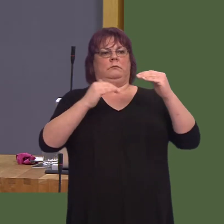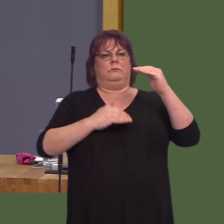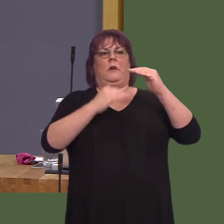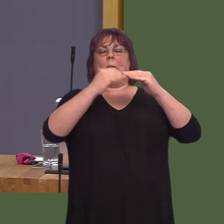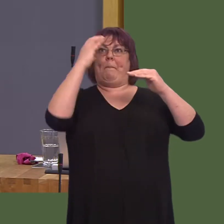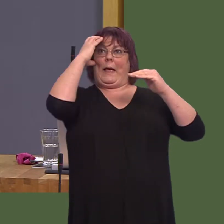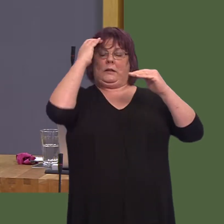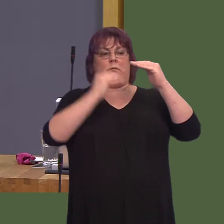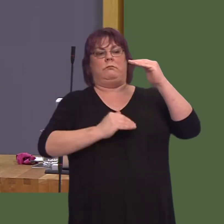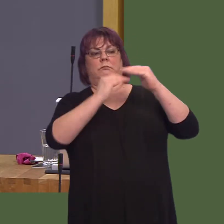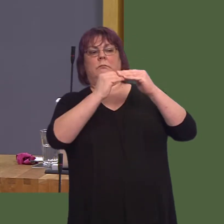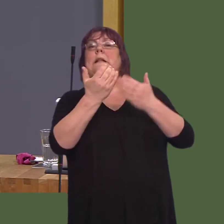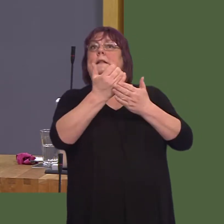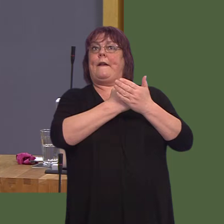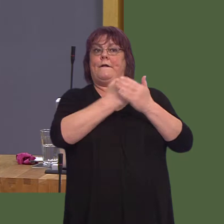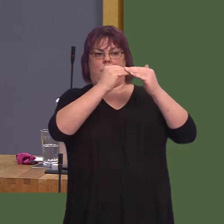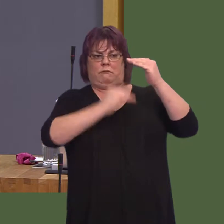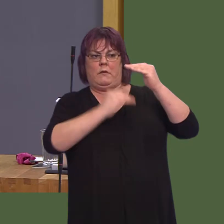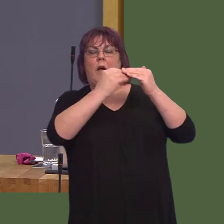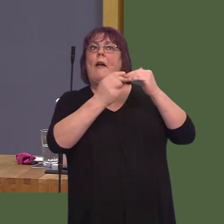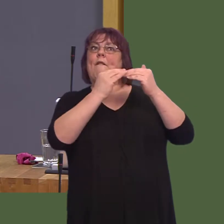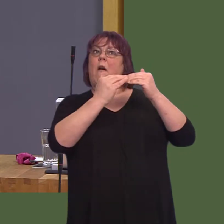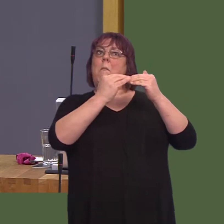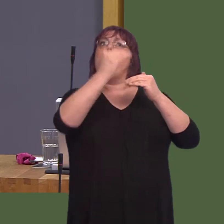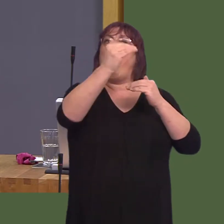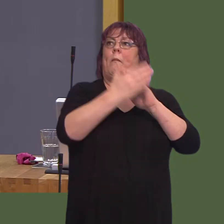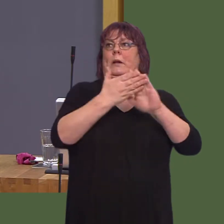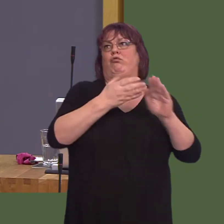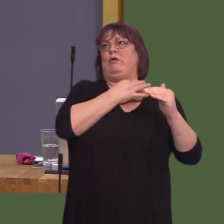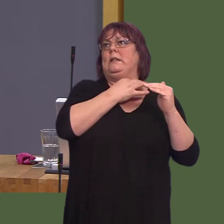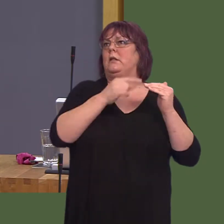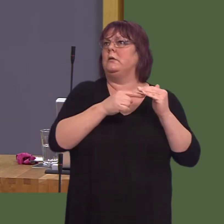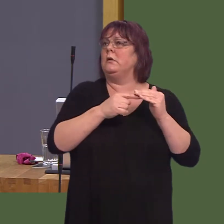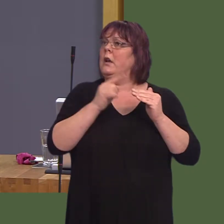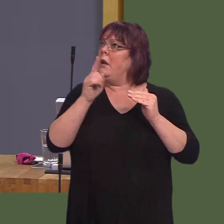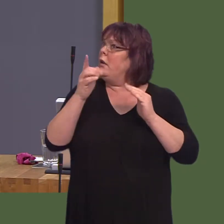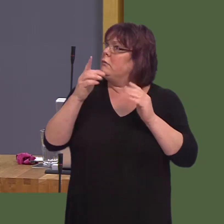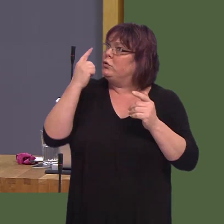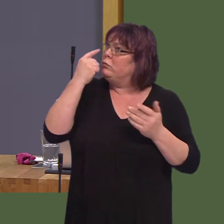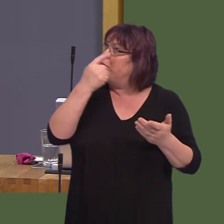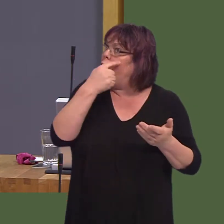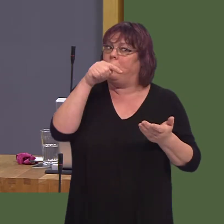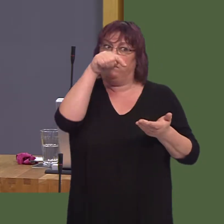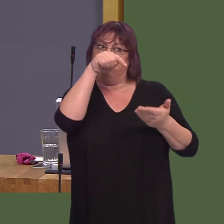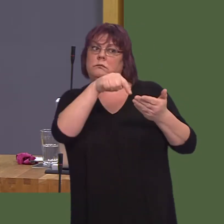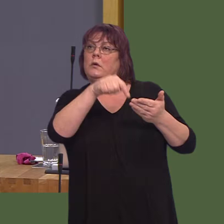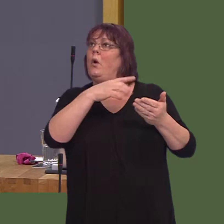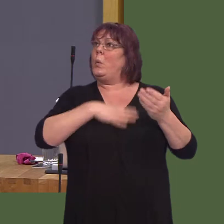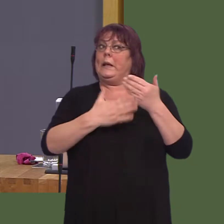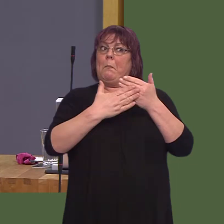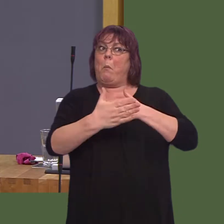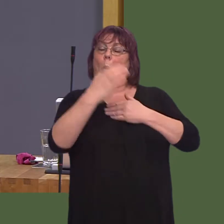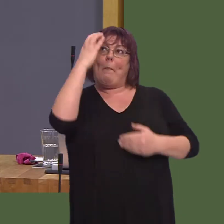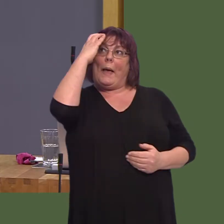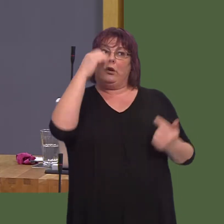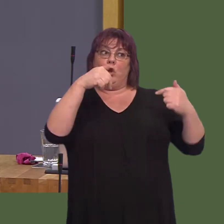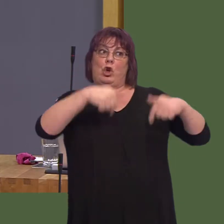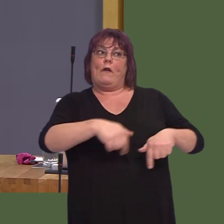years, do you accept that the NHS needs more beds in order to enable it to cope with the